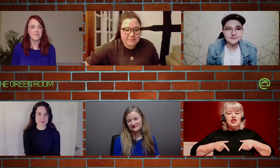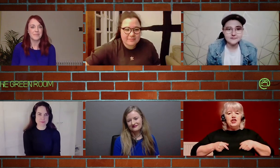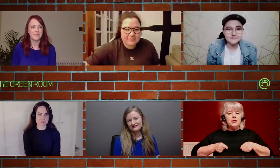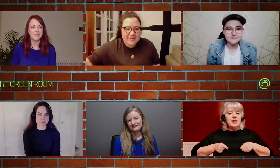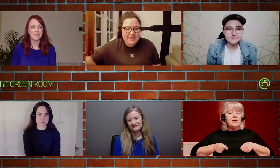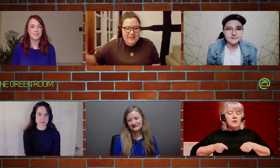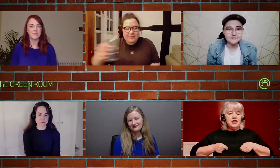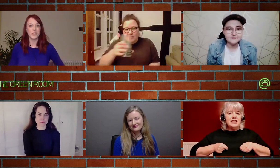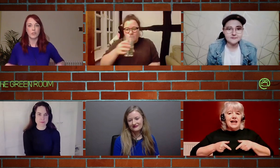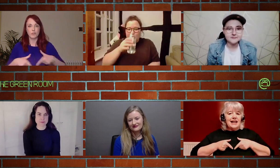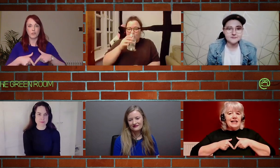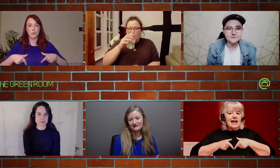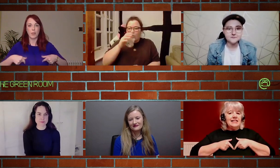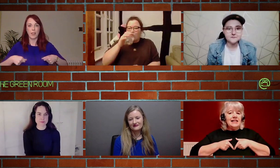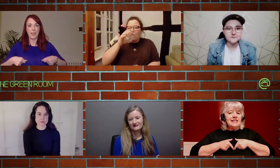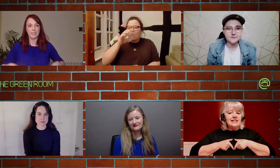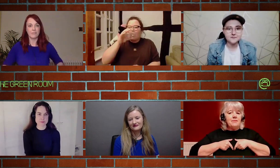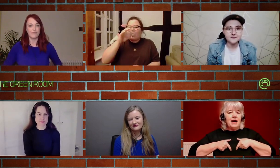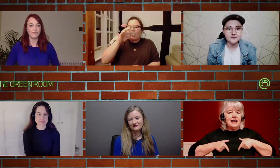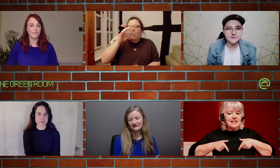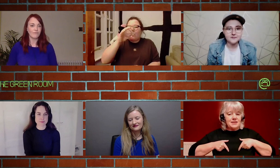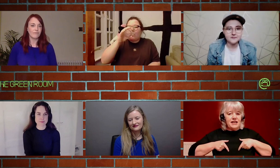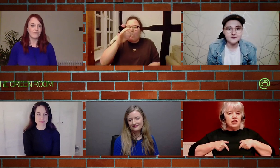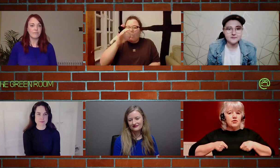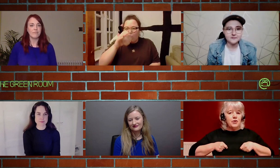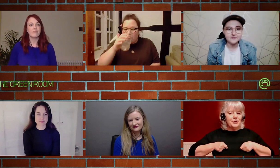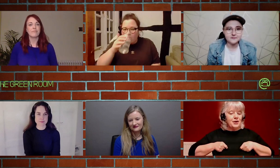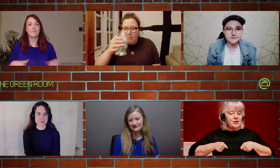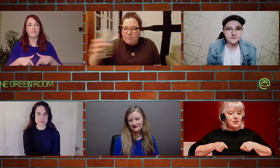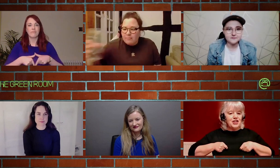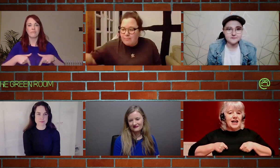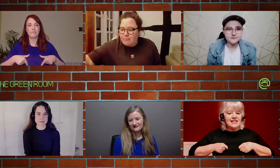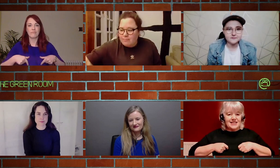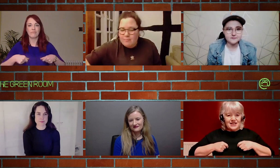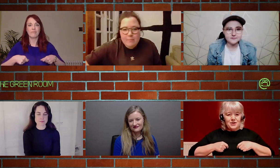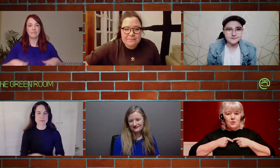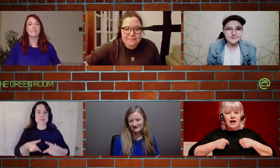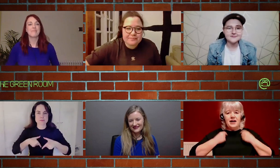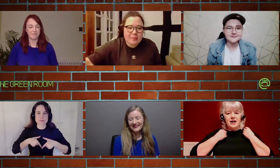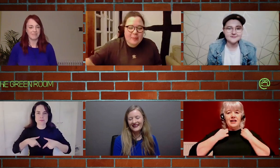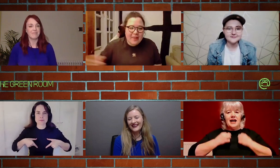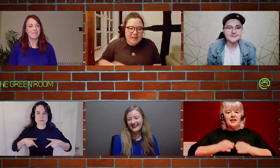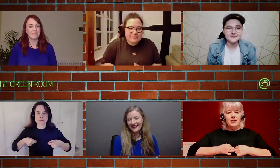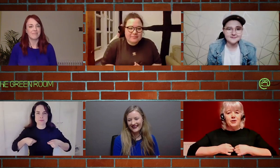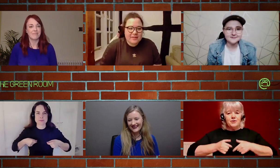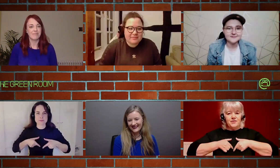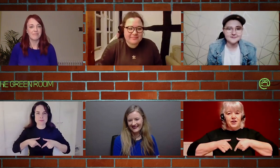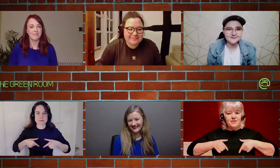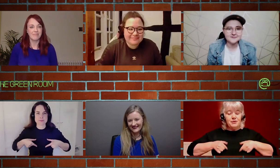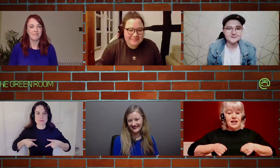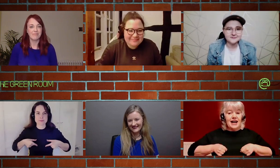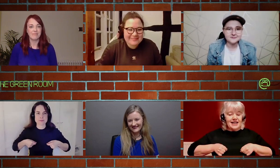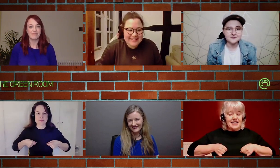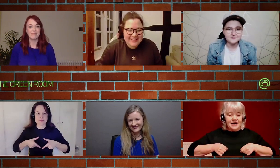Julie, which is like an identity pass being drawn on your chest where a lanyard would hang down.